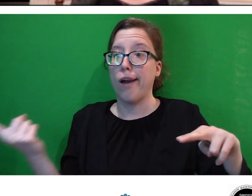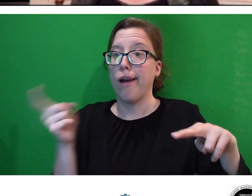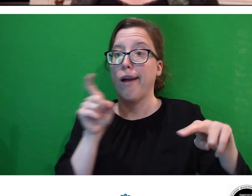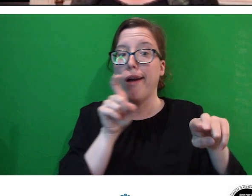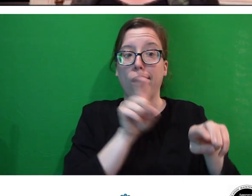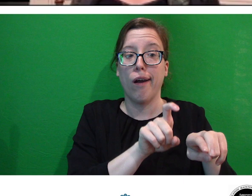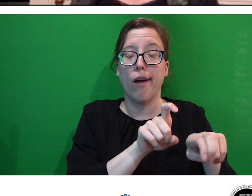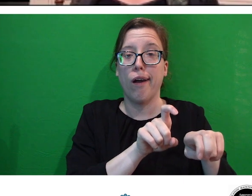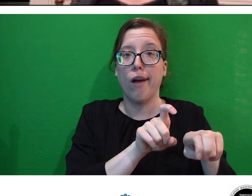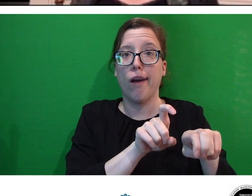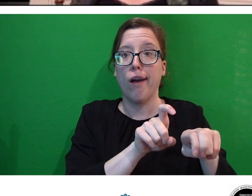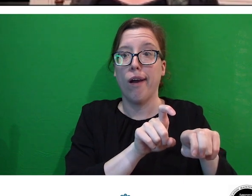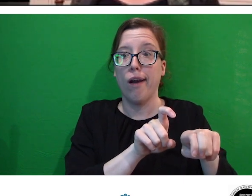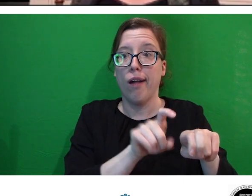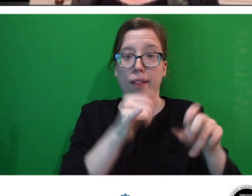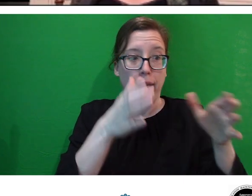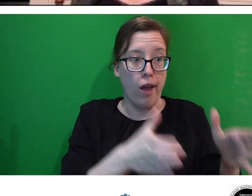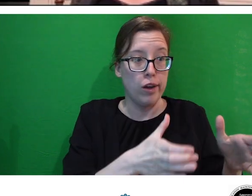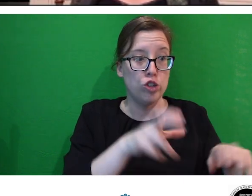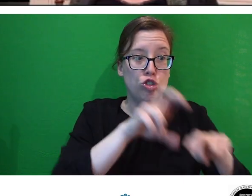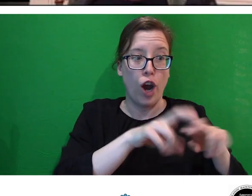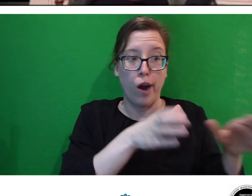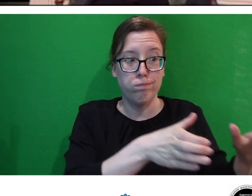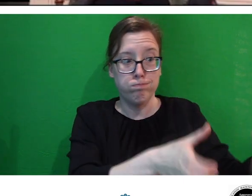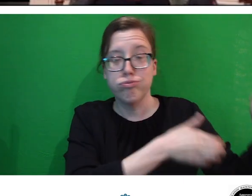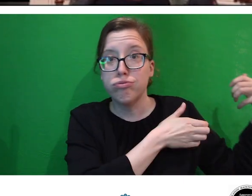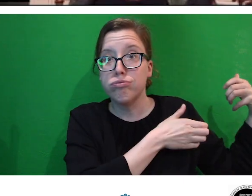I probably did it once, but thank goodness I don't do it any more. And somebody walks